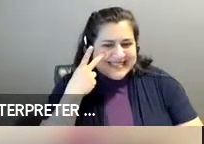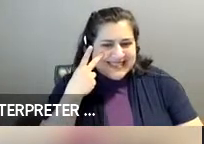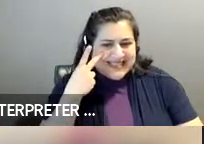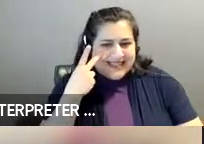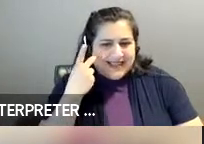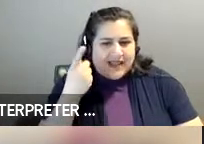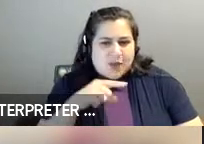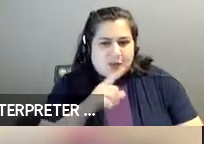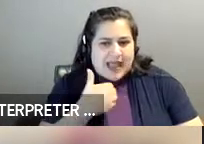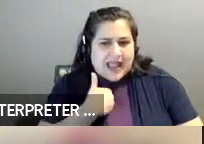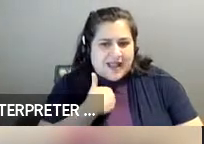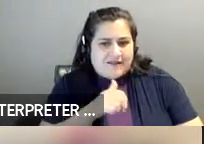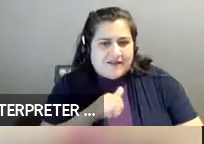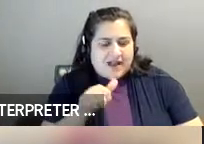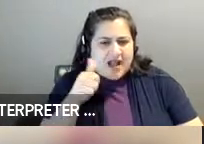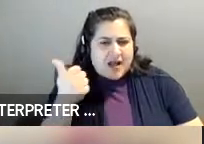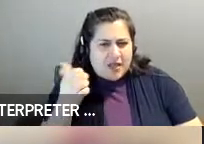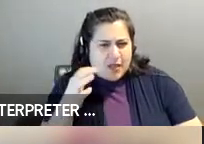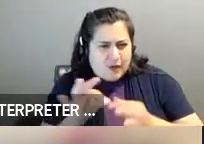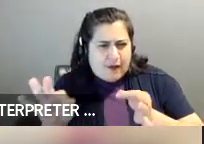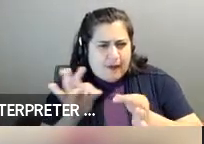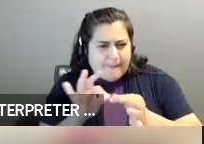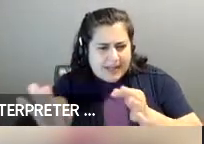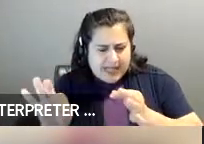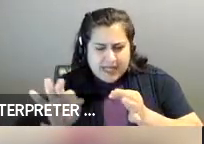We have another comment here.